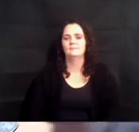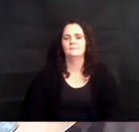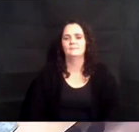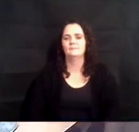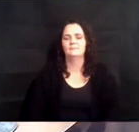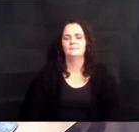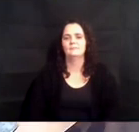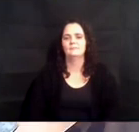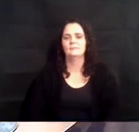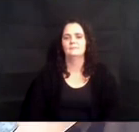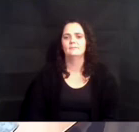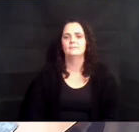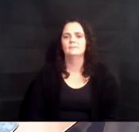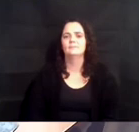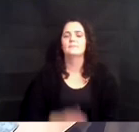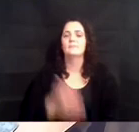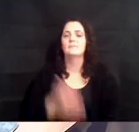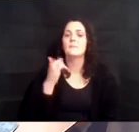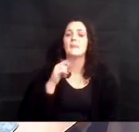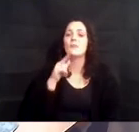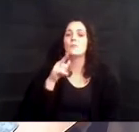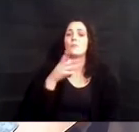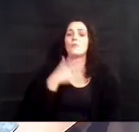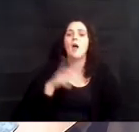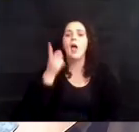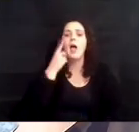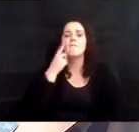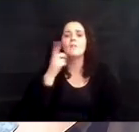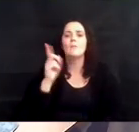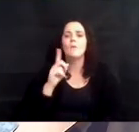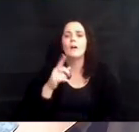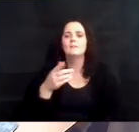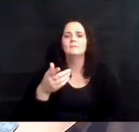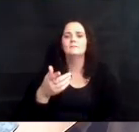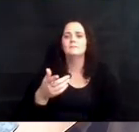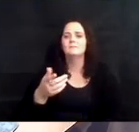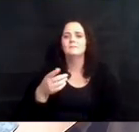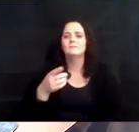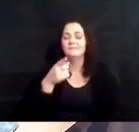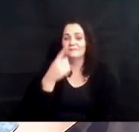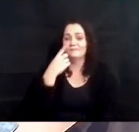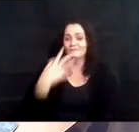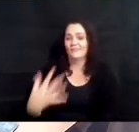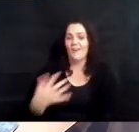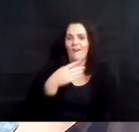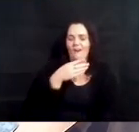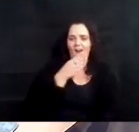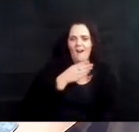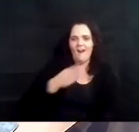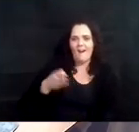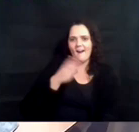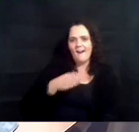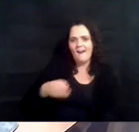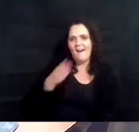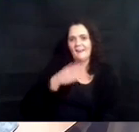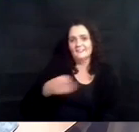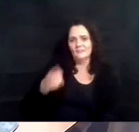Alright now, if at any point I want to preview, I just hit ‘play’ alright, and that'll show me the sort of movement that I'm getting.